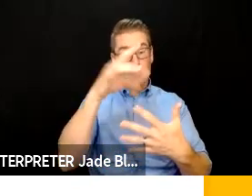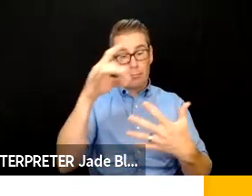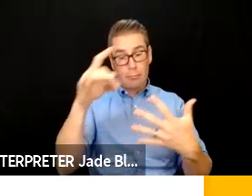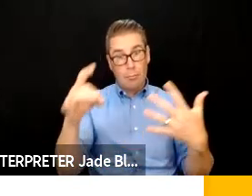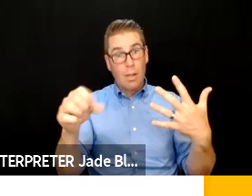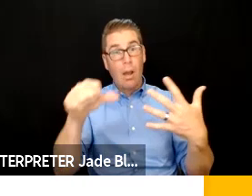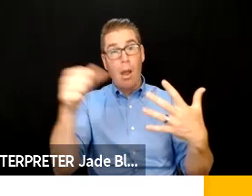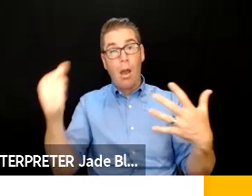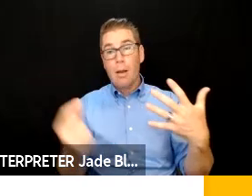Sally Potter: Commons. Okay.